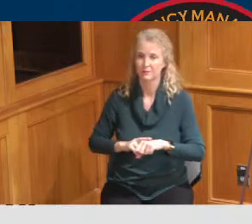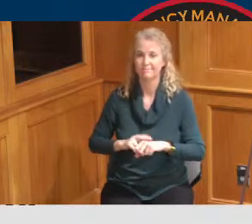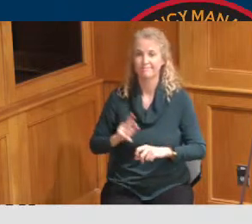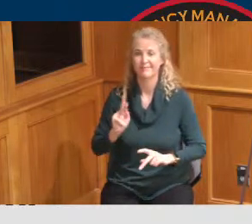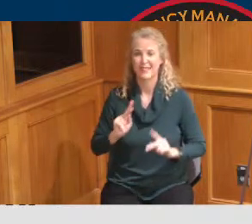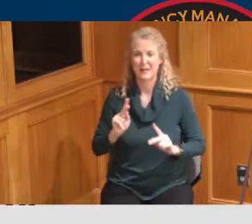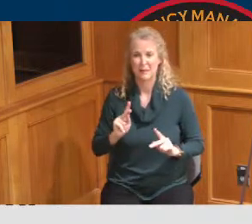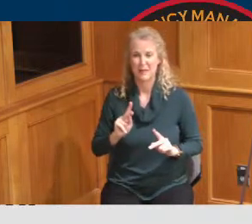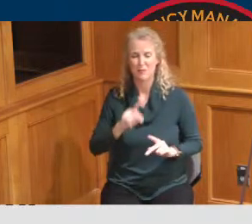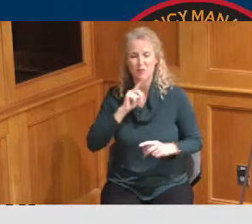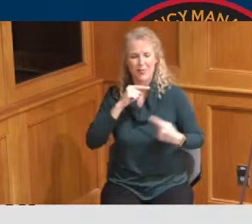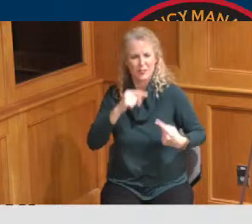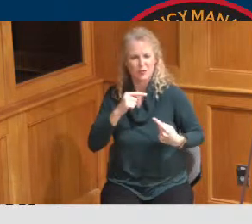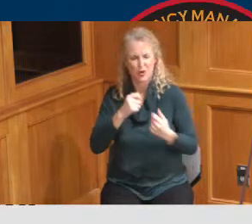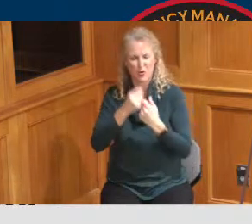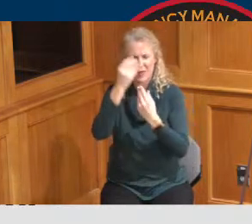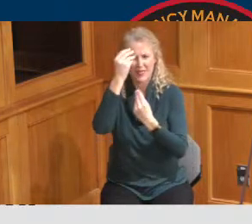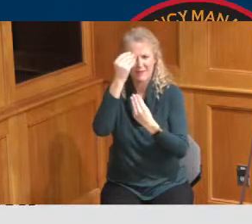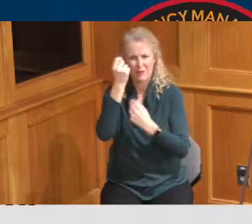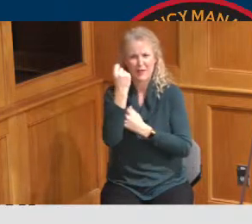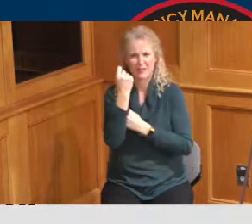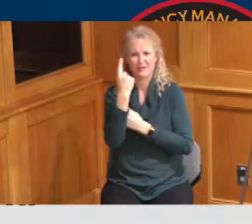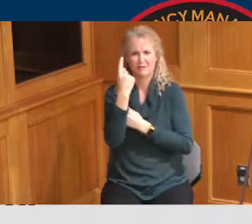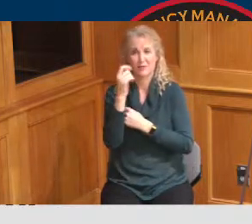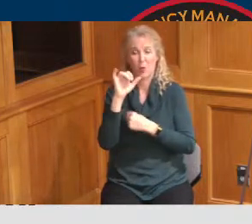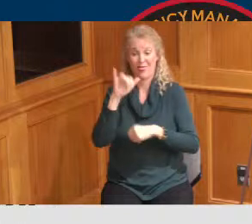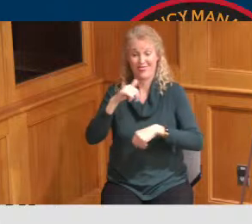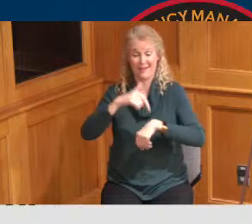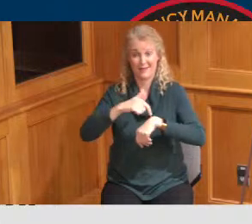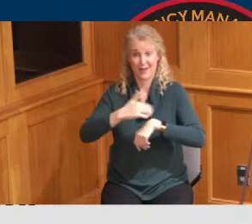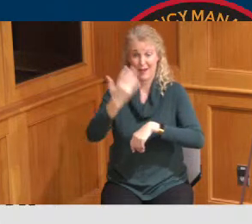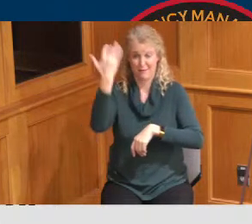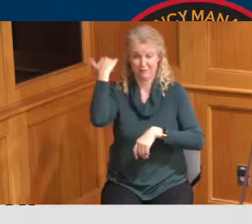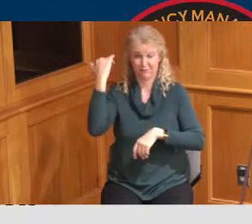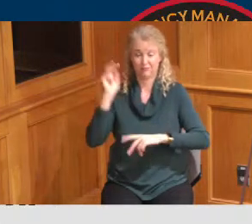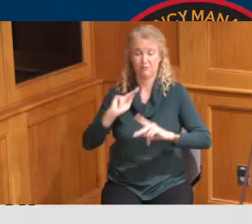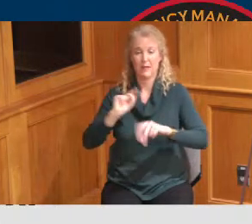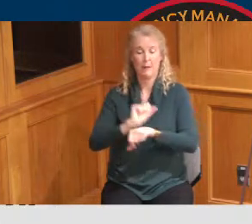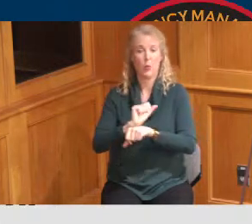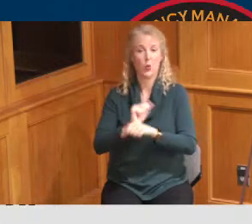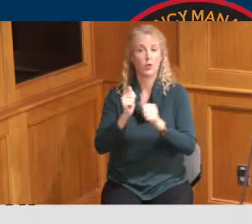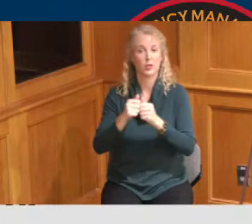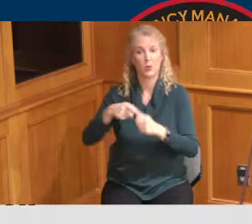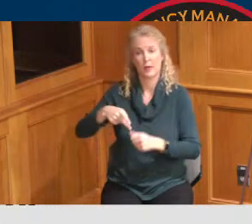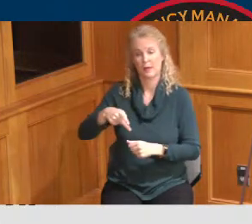during Covid so we had really robust group working with posos from both public and private and and we